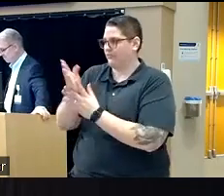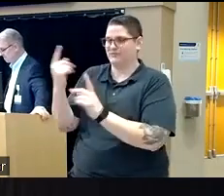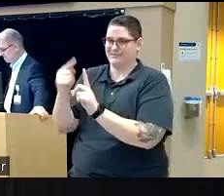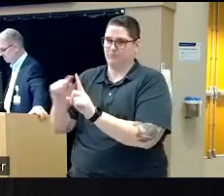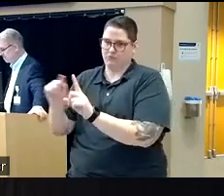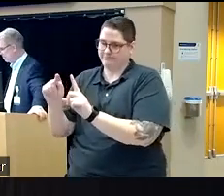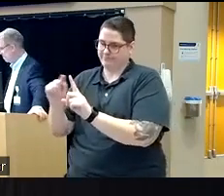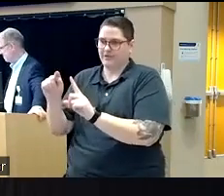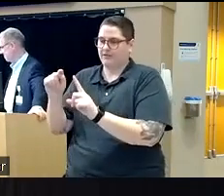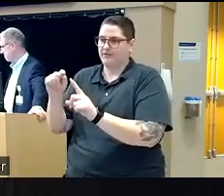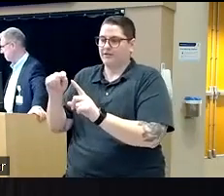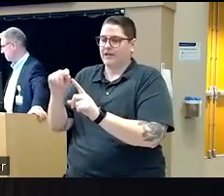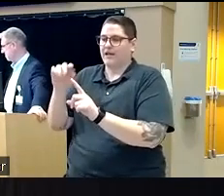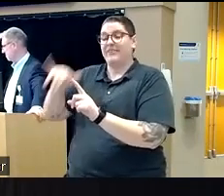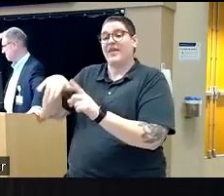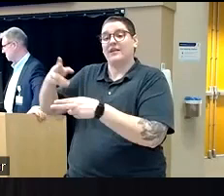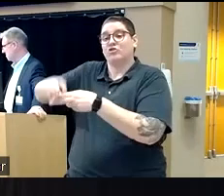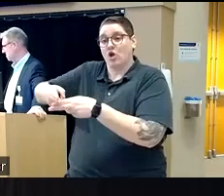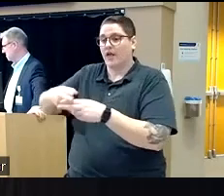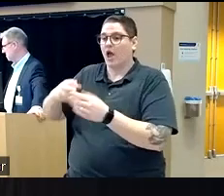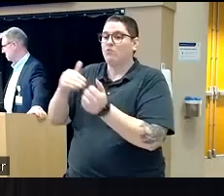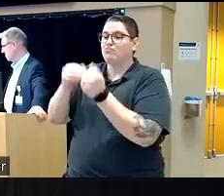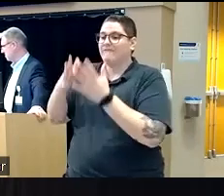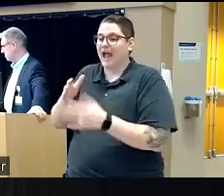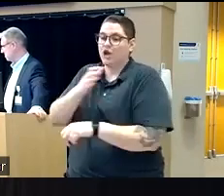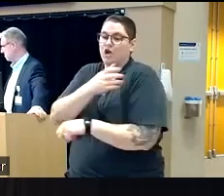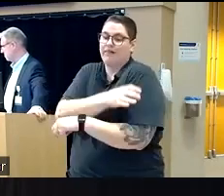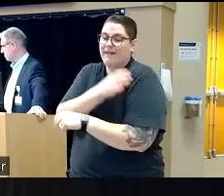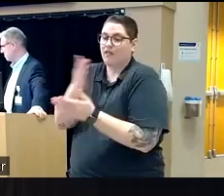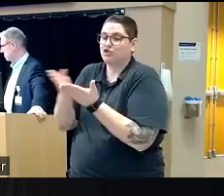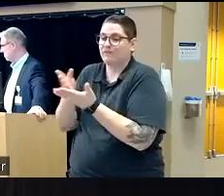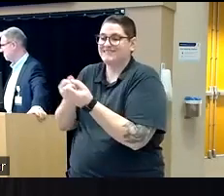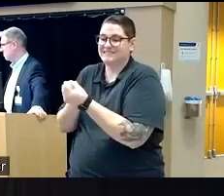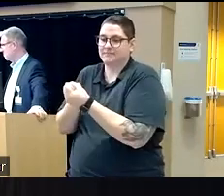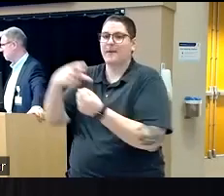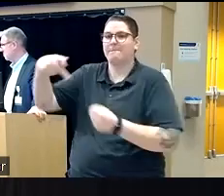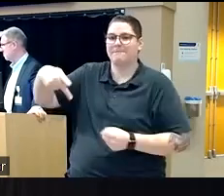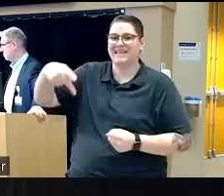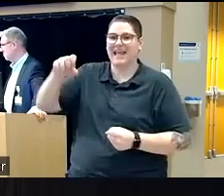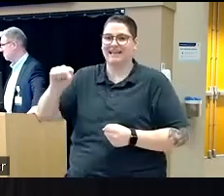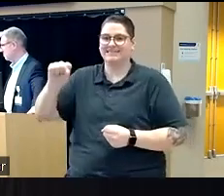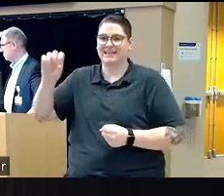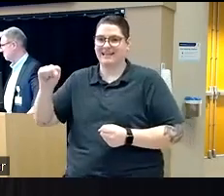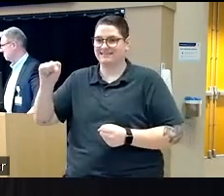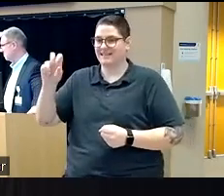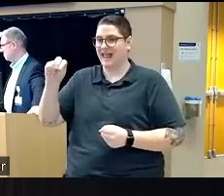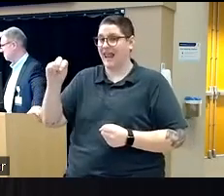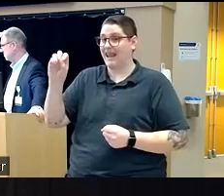Psychiatry and that is the provider Clinical Services support or pssnow.org